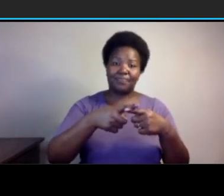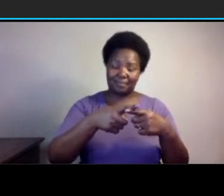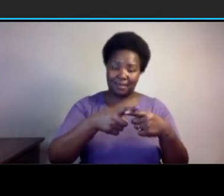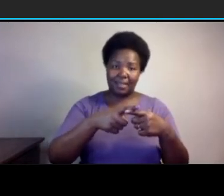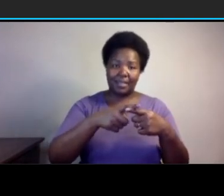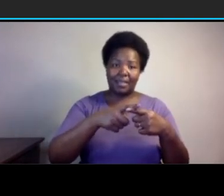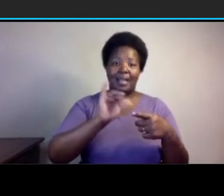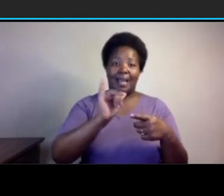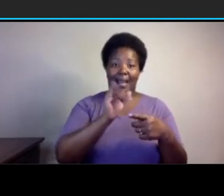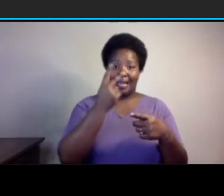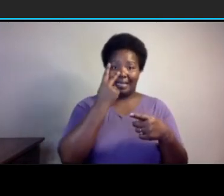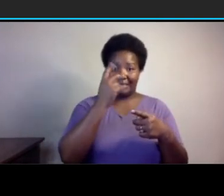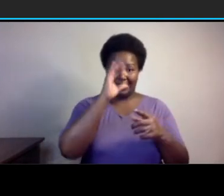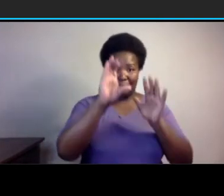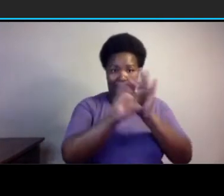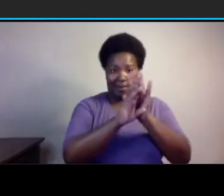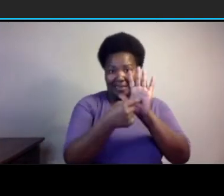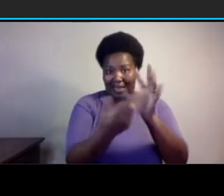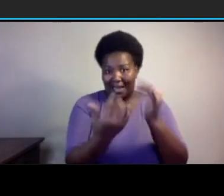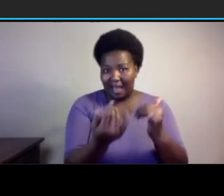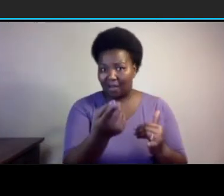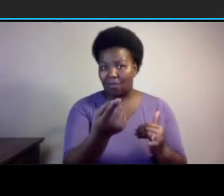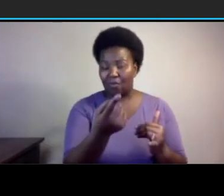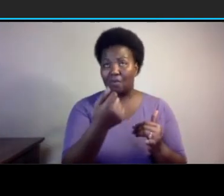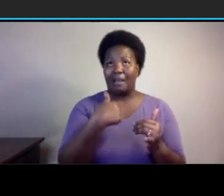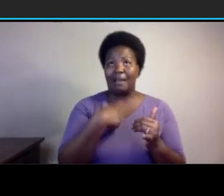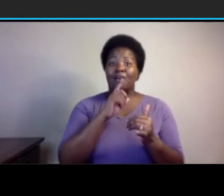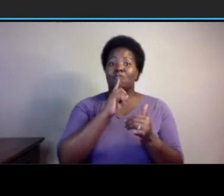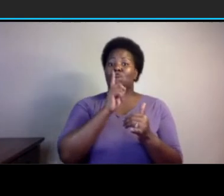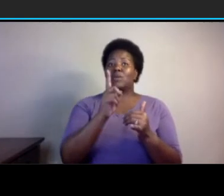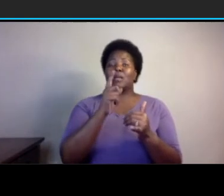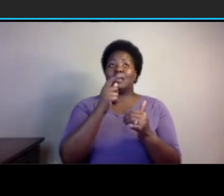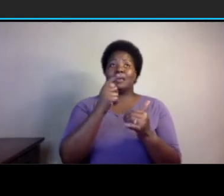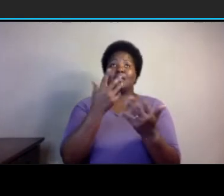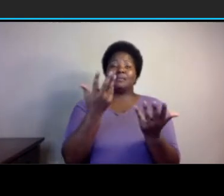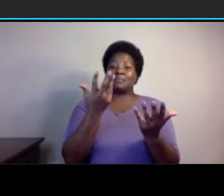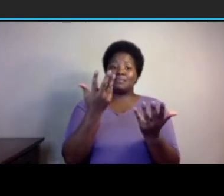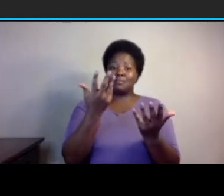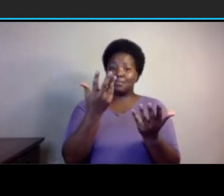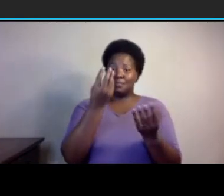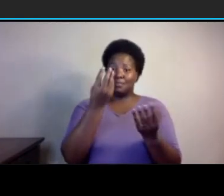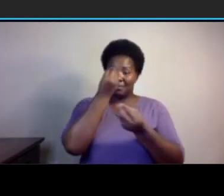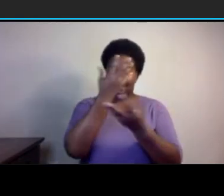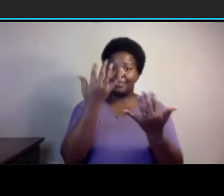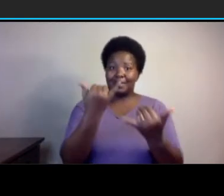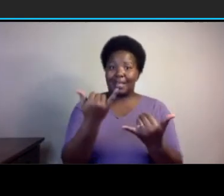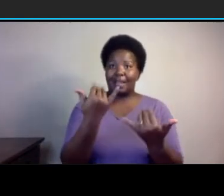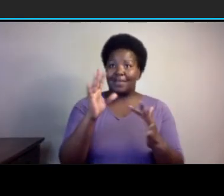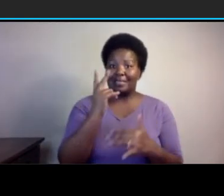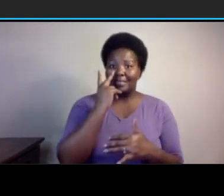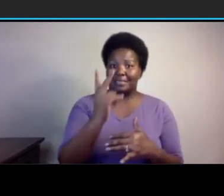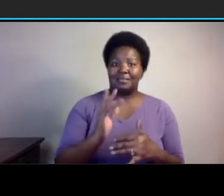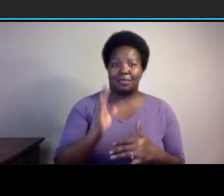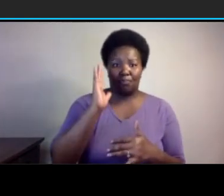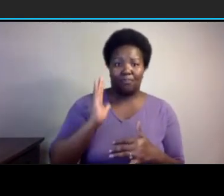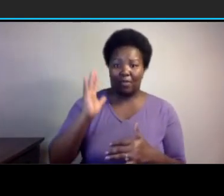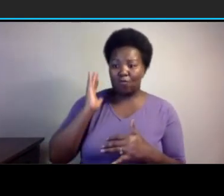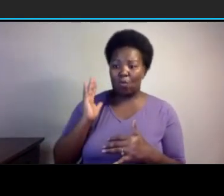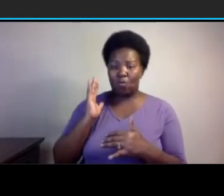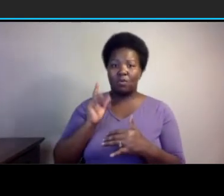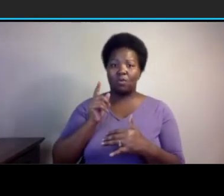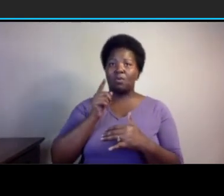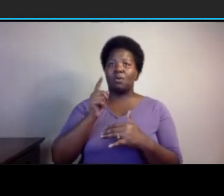this works so believe it or not i said we have uh since uh reconstructed this about maybe about